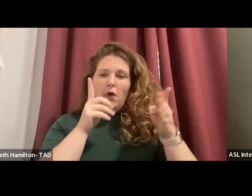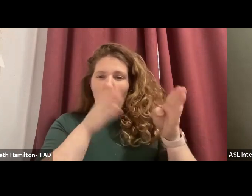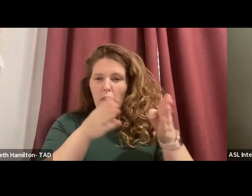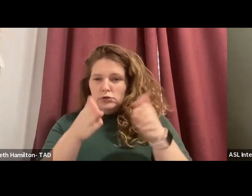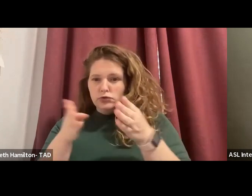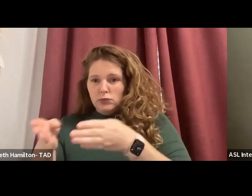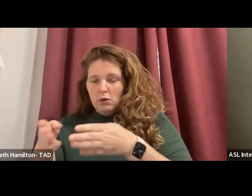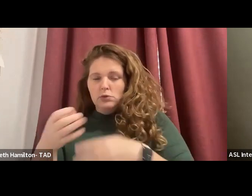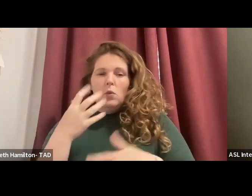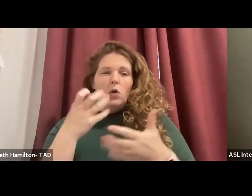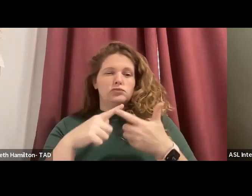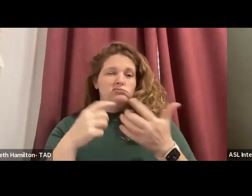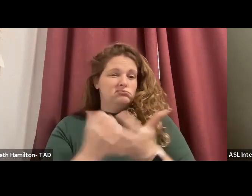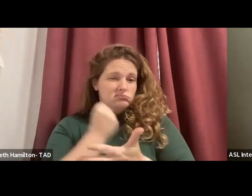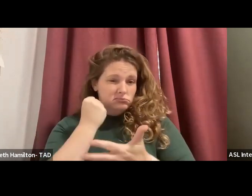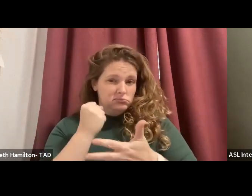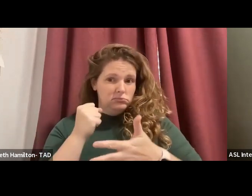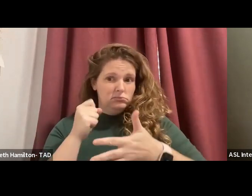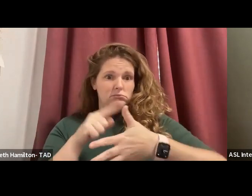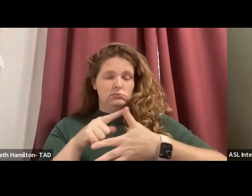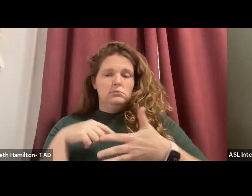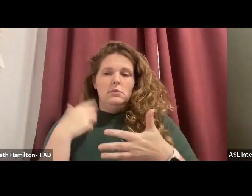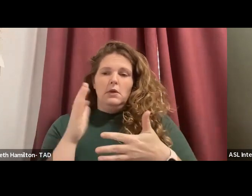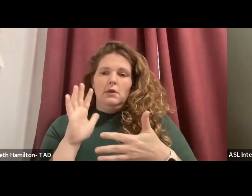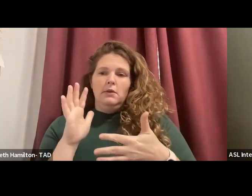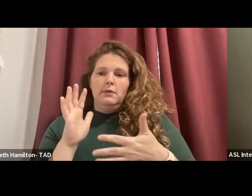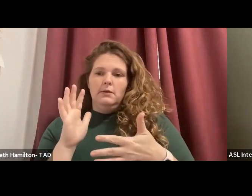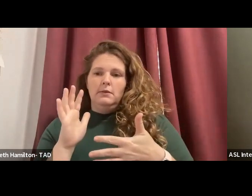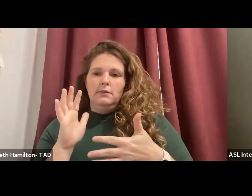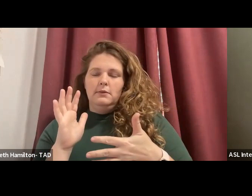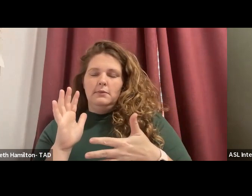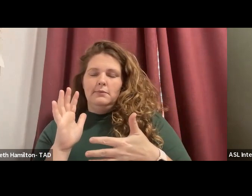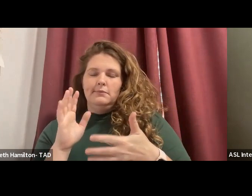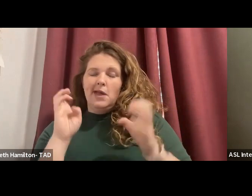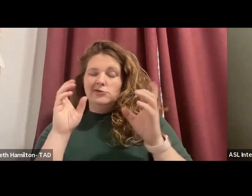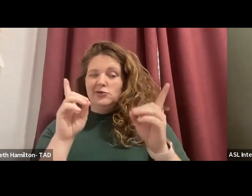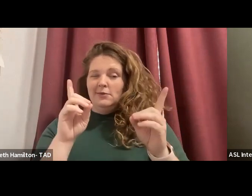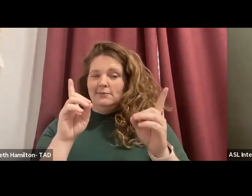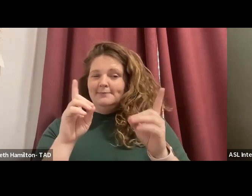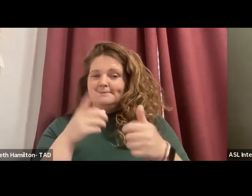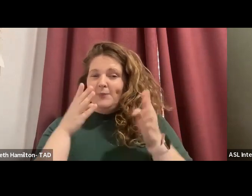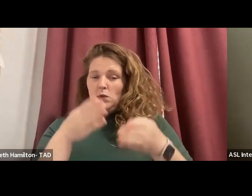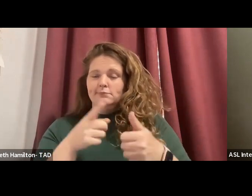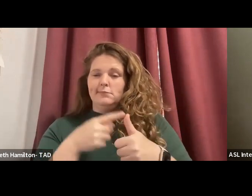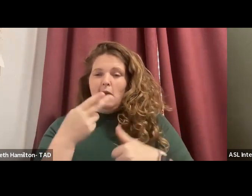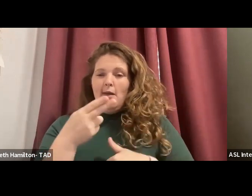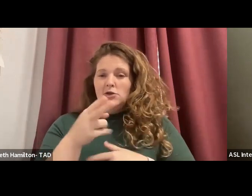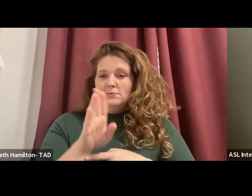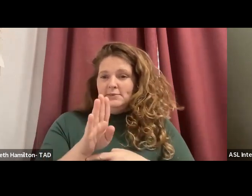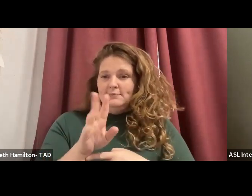community to advocate for themselves. I do work work for